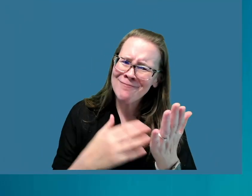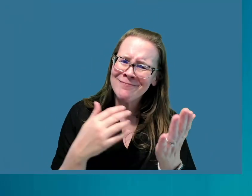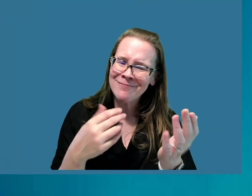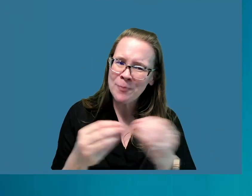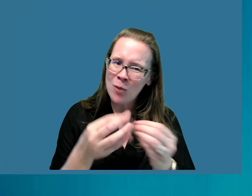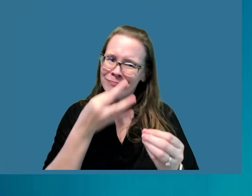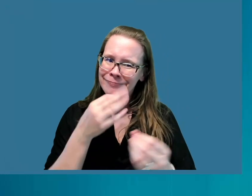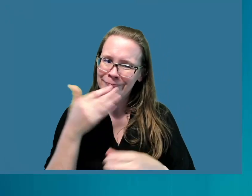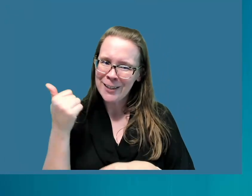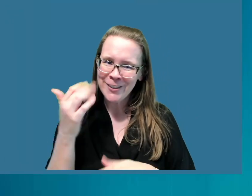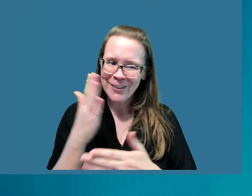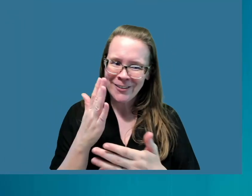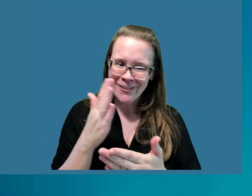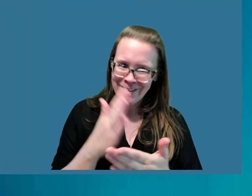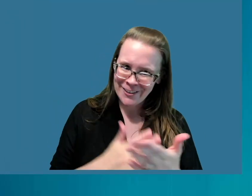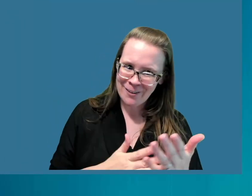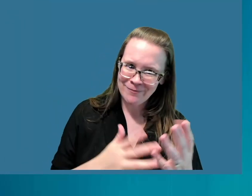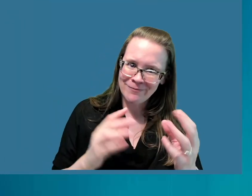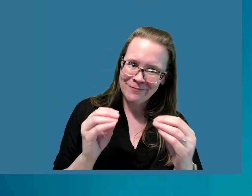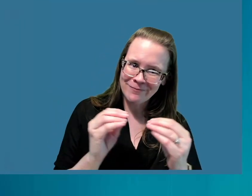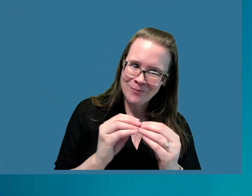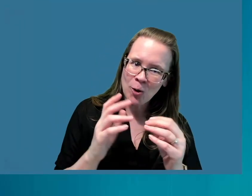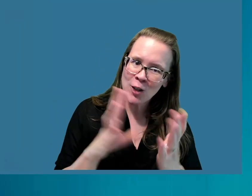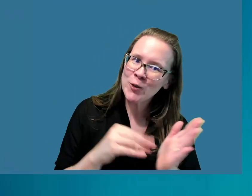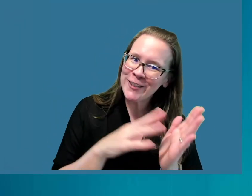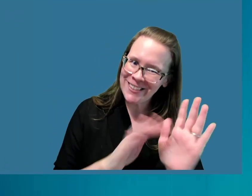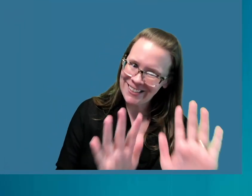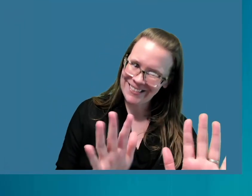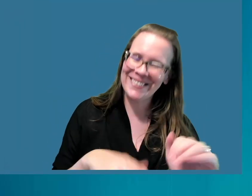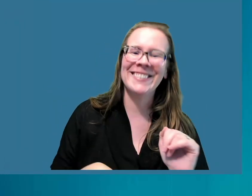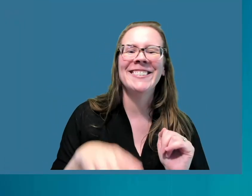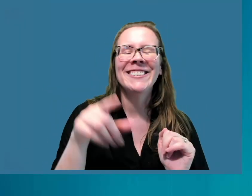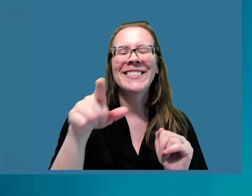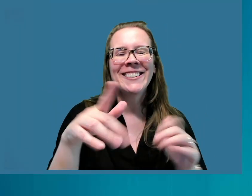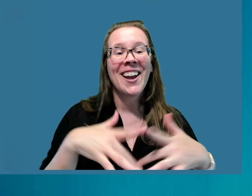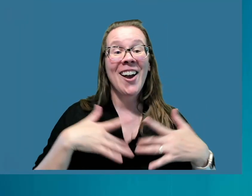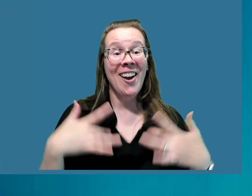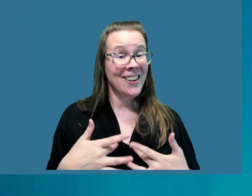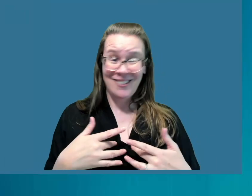So now, um, you can easily make hearts. Some of us are better at this than others of us,